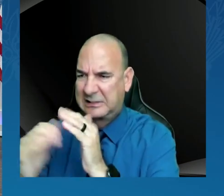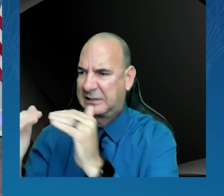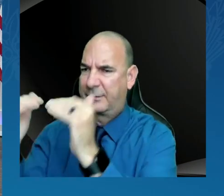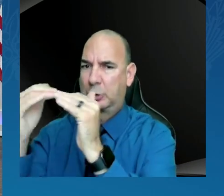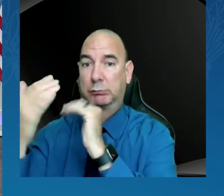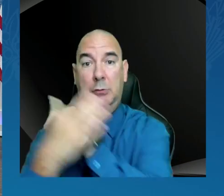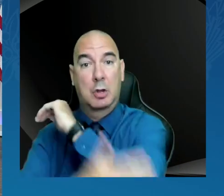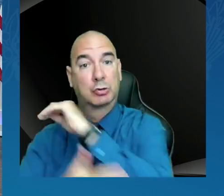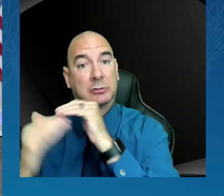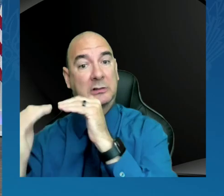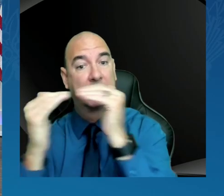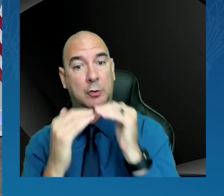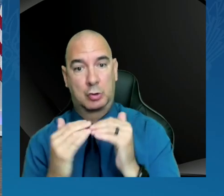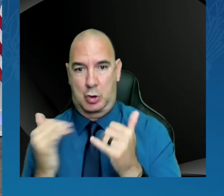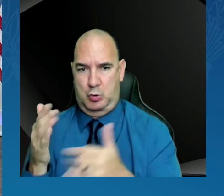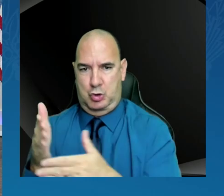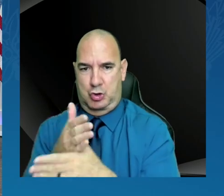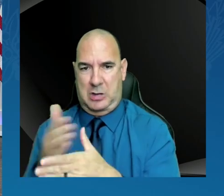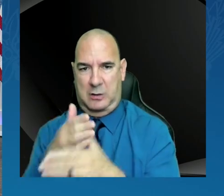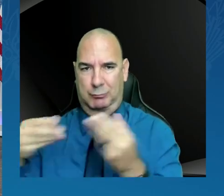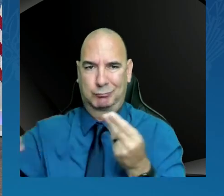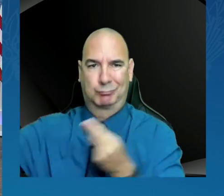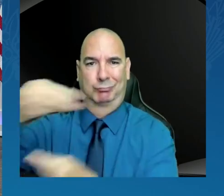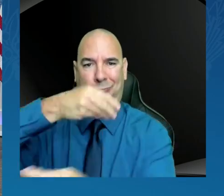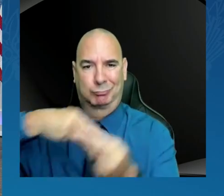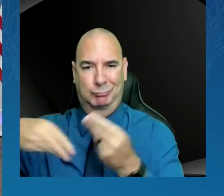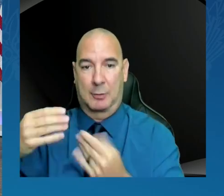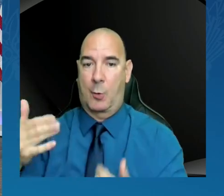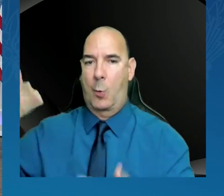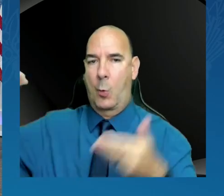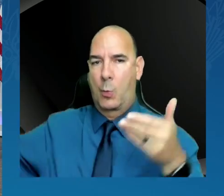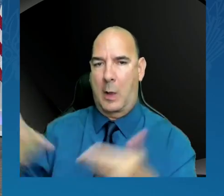So please welcome our Vice President of the United States of America, Kamala Harris.